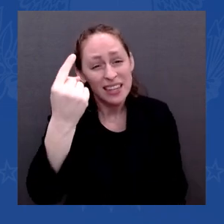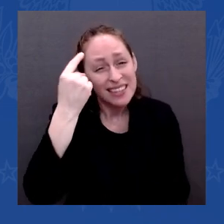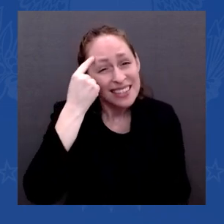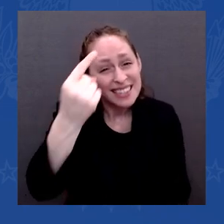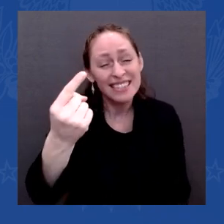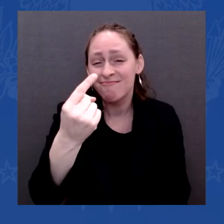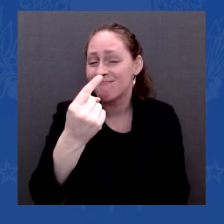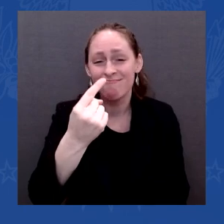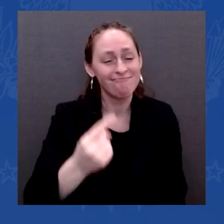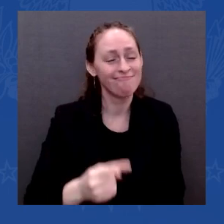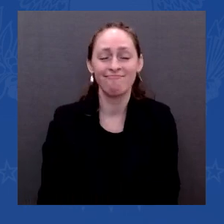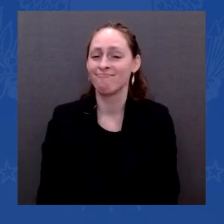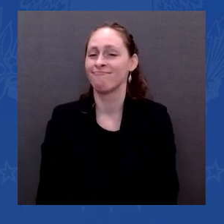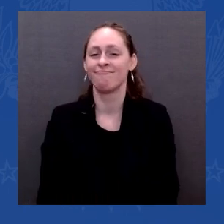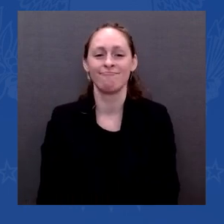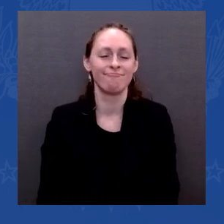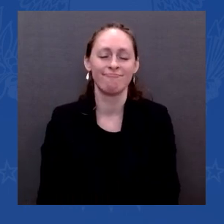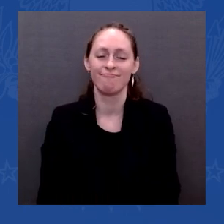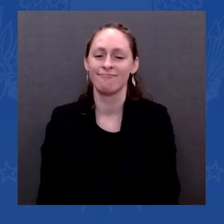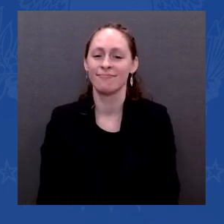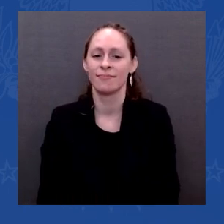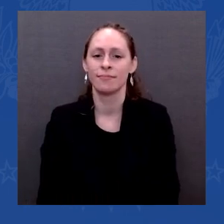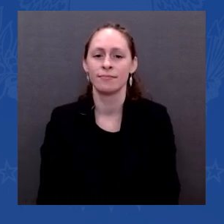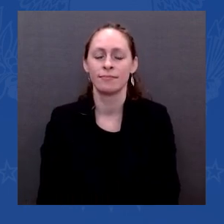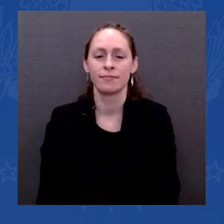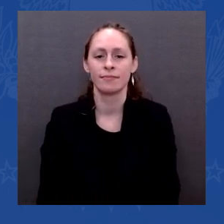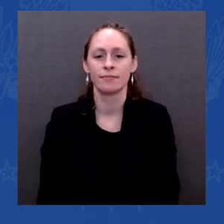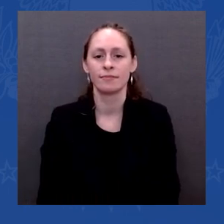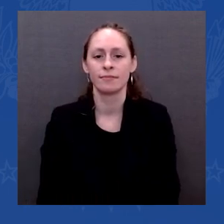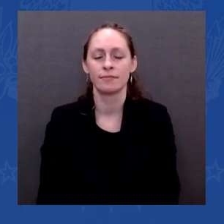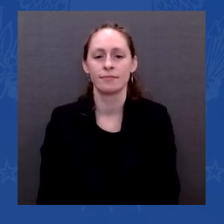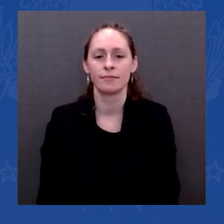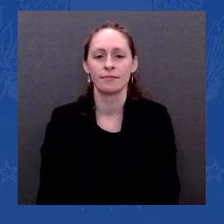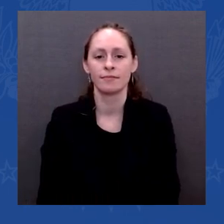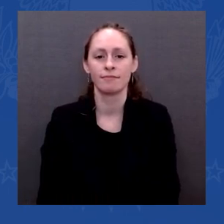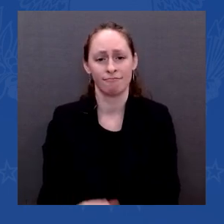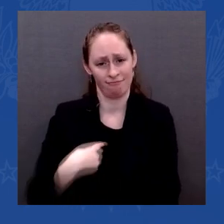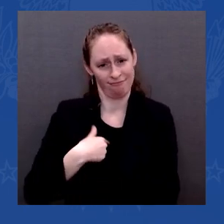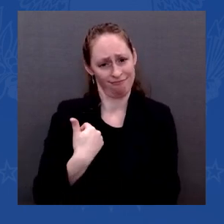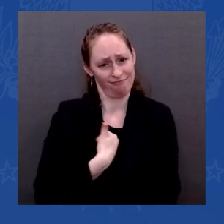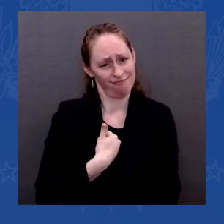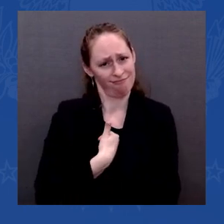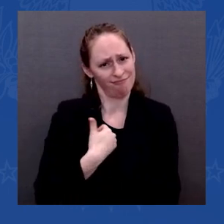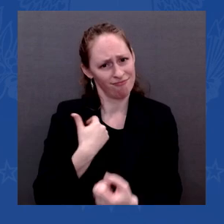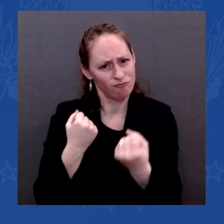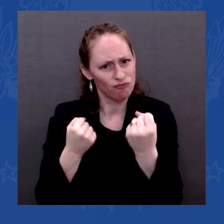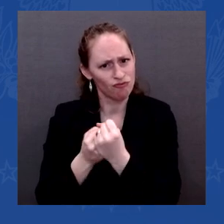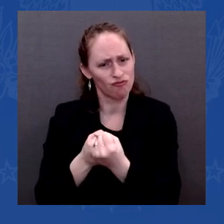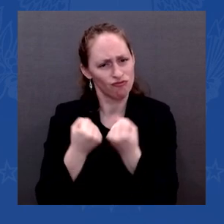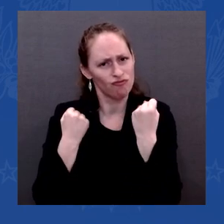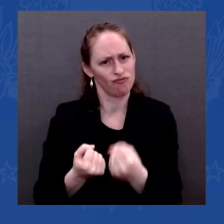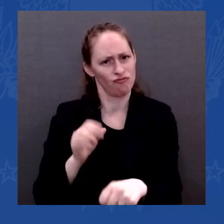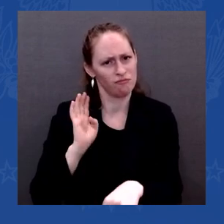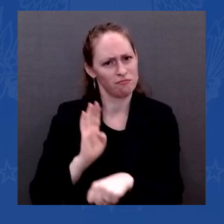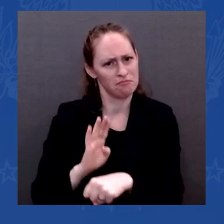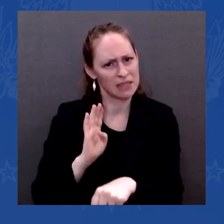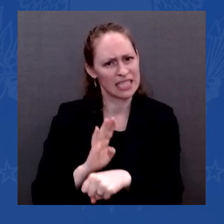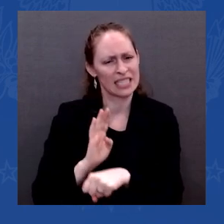I’m not a socialist. If you can make $1 billion or $10 million, good for you. Just begin to pay your fair share.